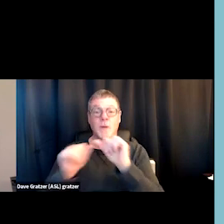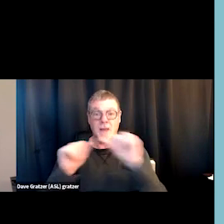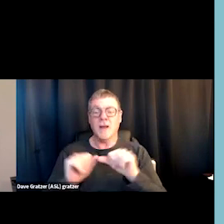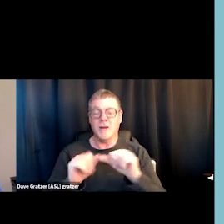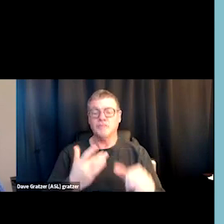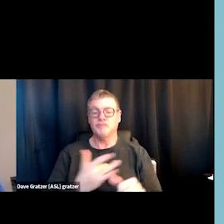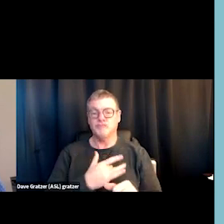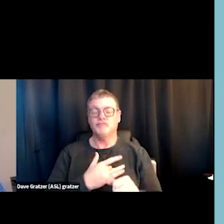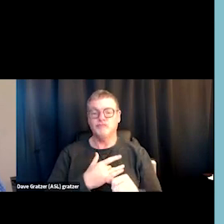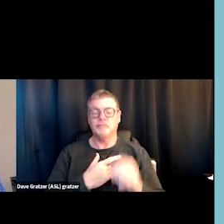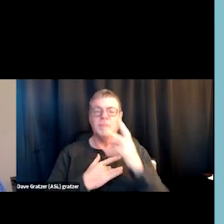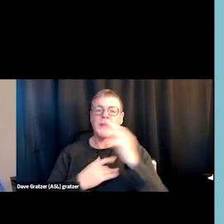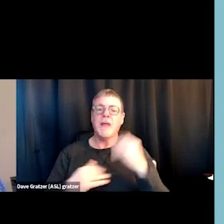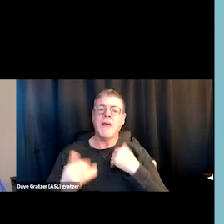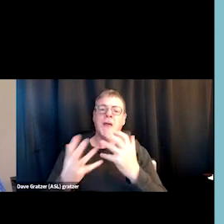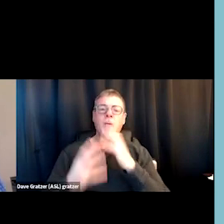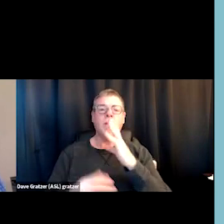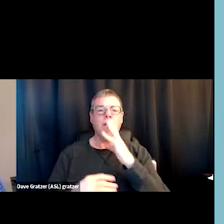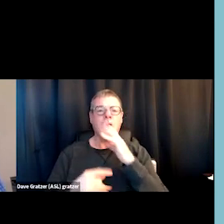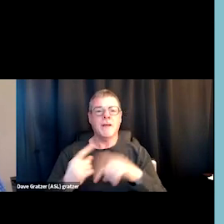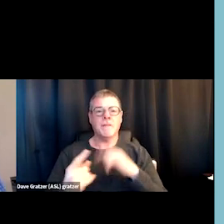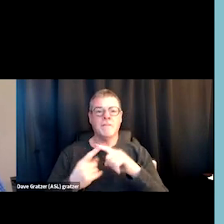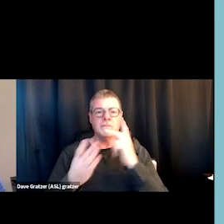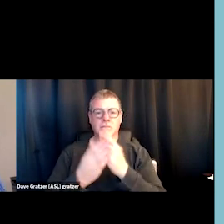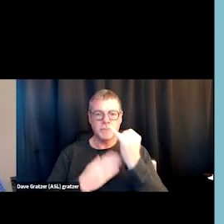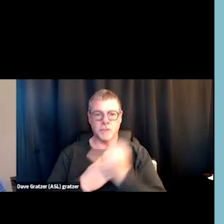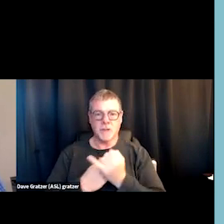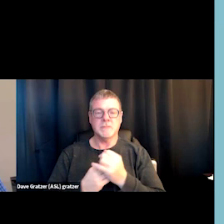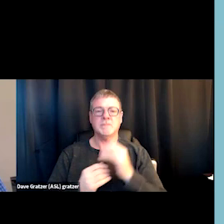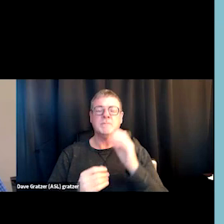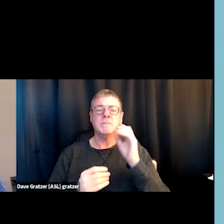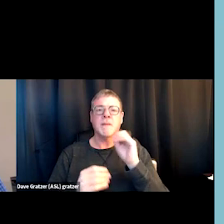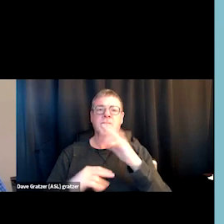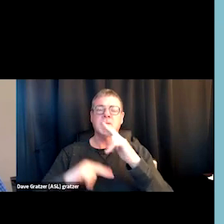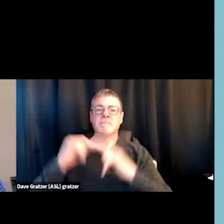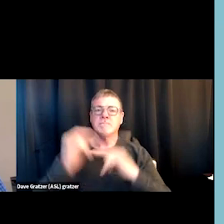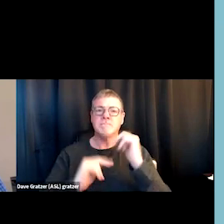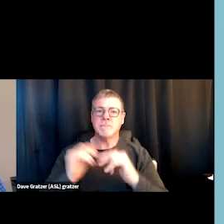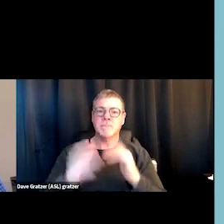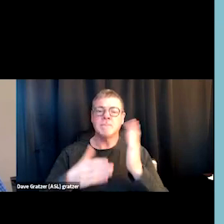and I want to talk about a couple of projects in the context of building partnerships,